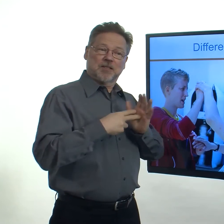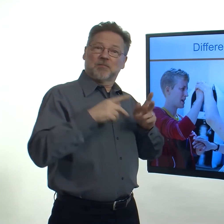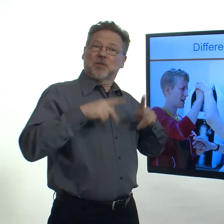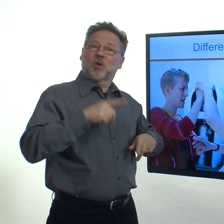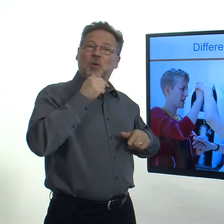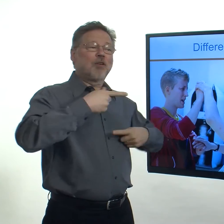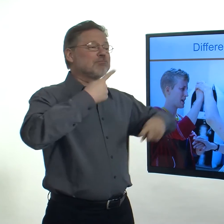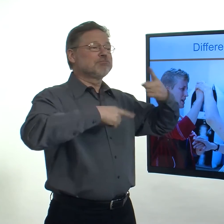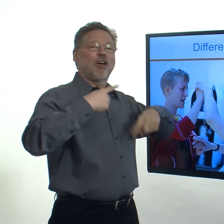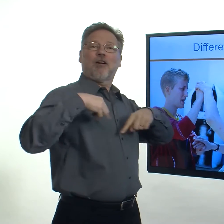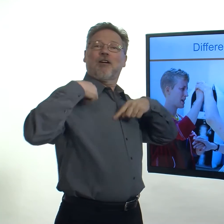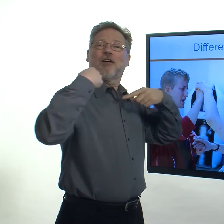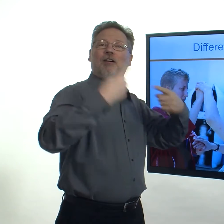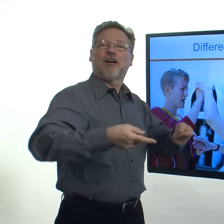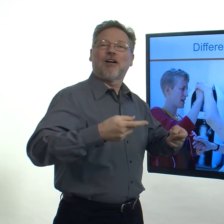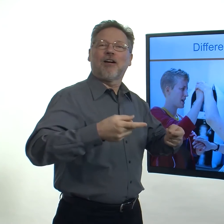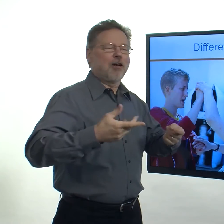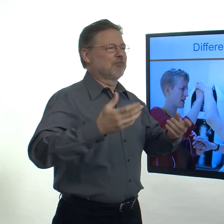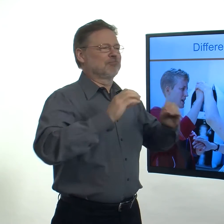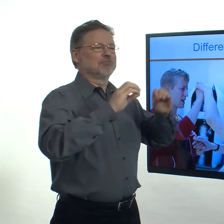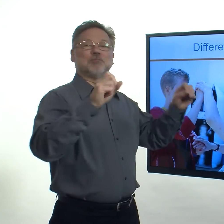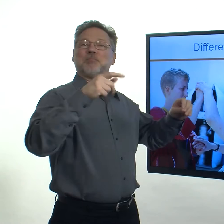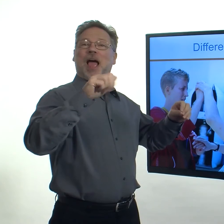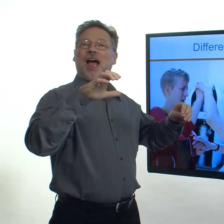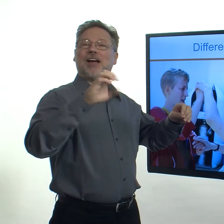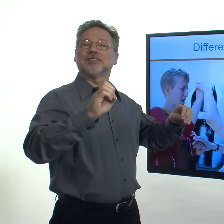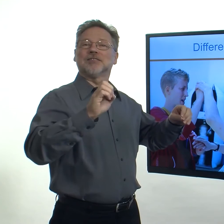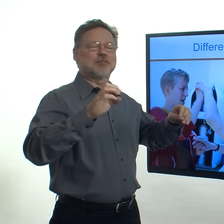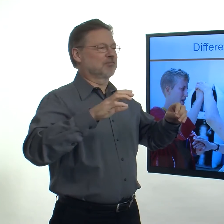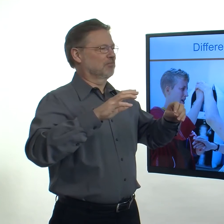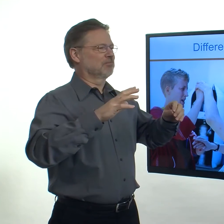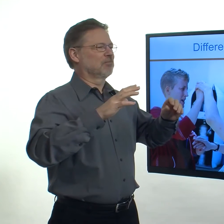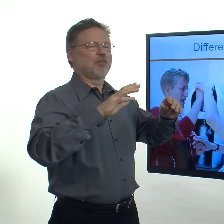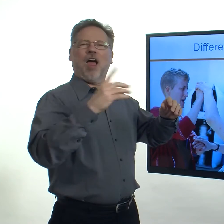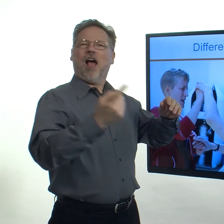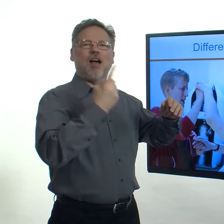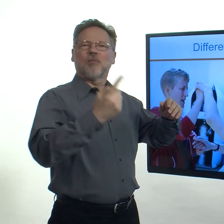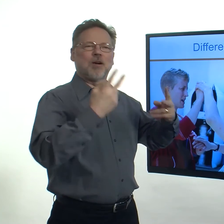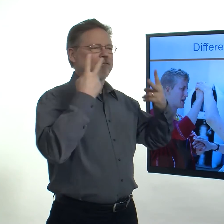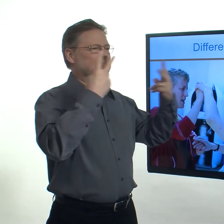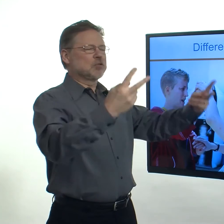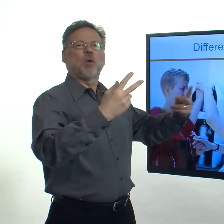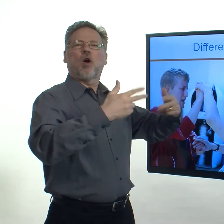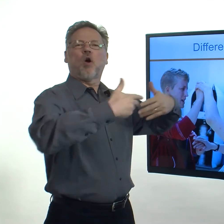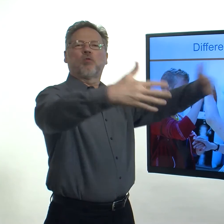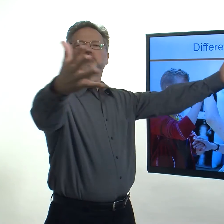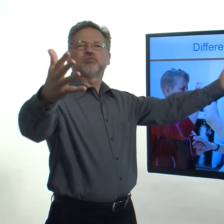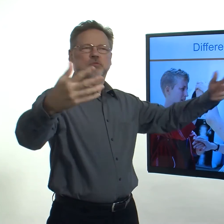modified. That means a lifelong signer, accustomed to a broad signing space and interacting with